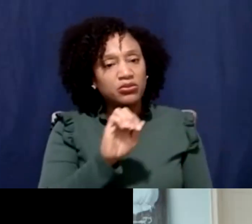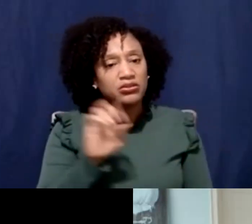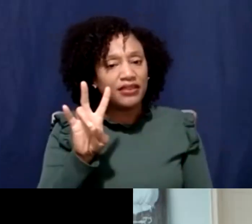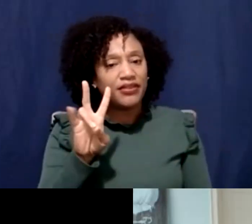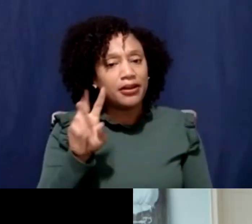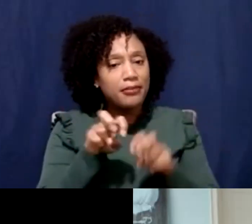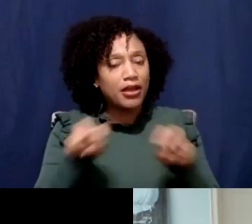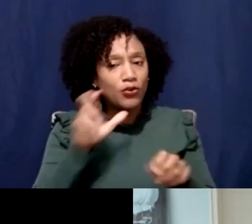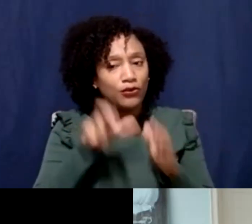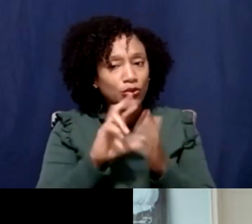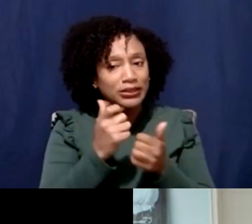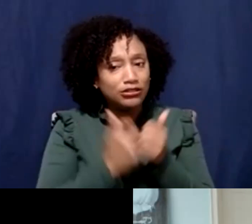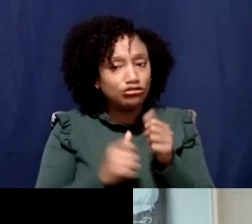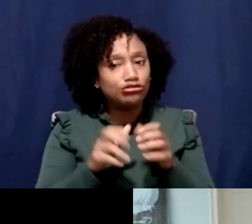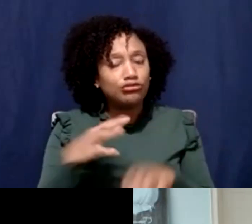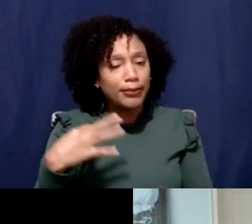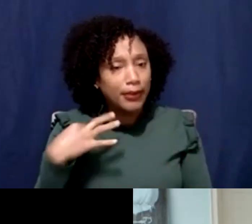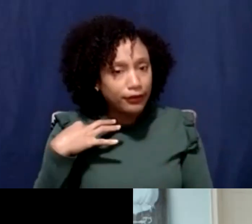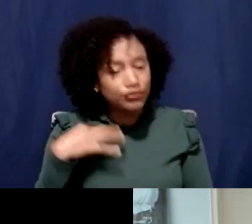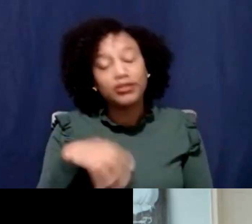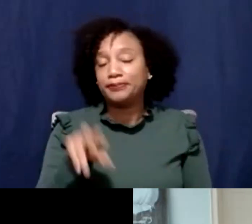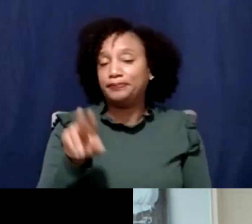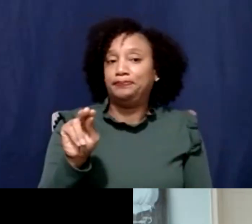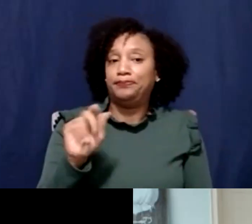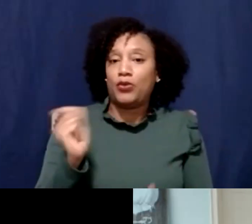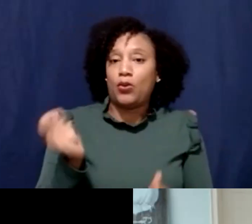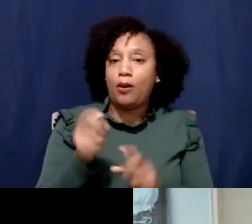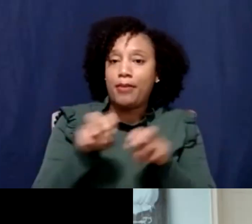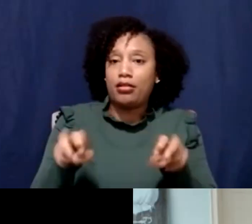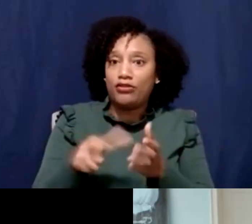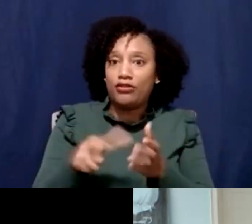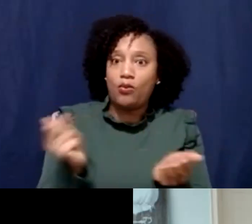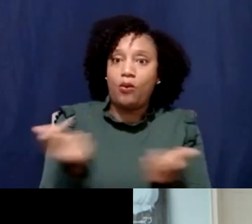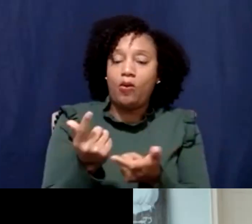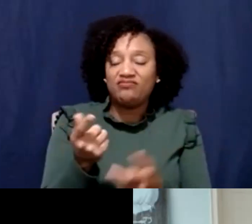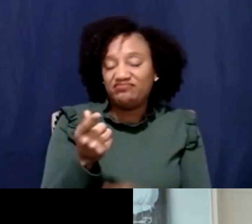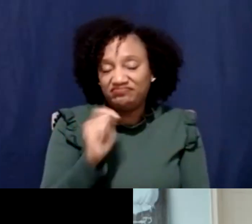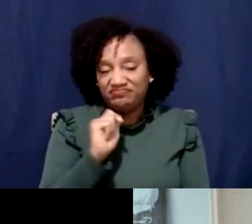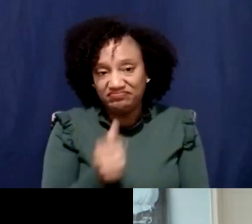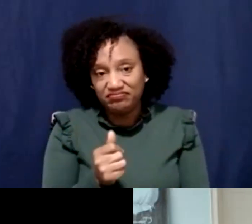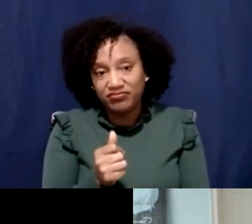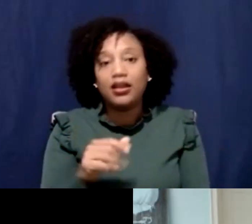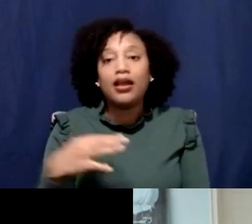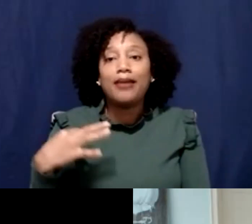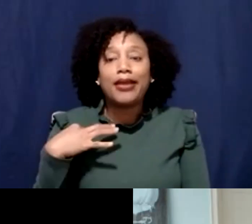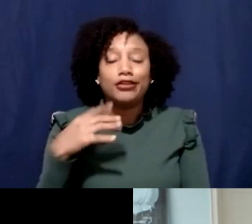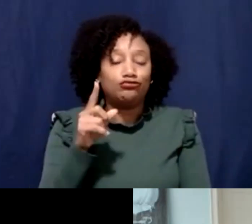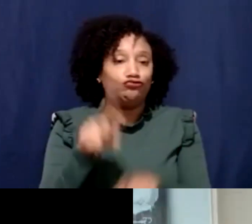review each application, and no, all panelists do not review all applications. Applications are randomly separated